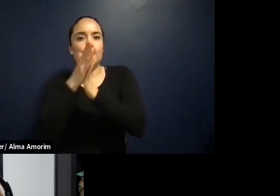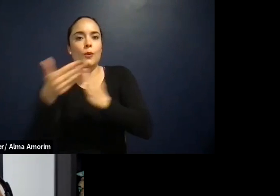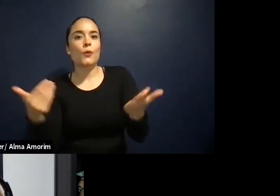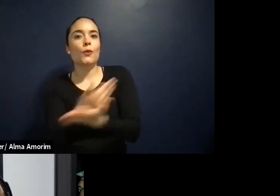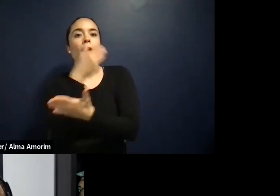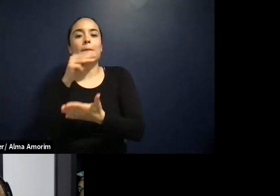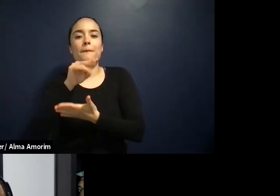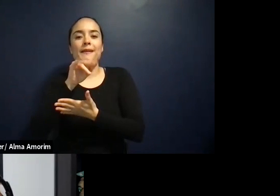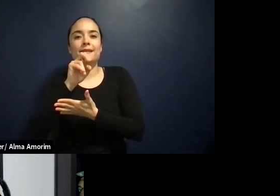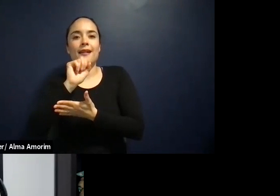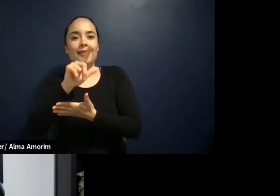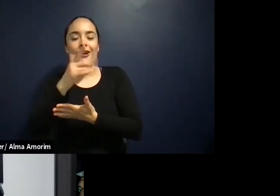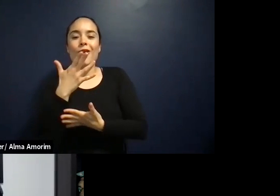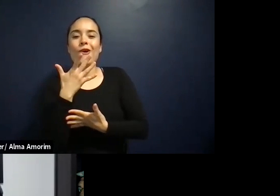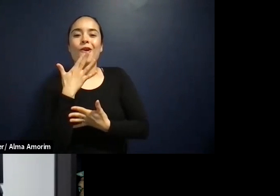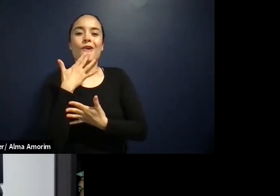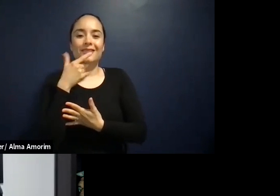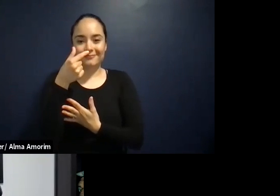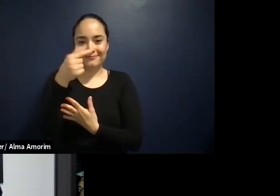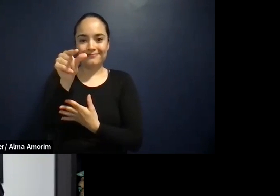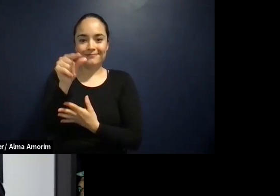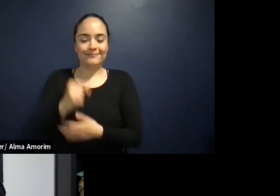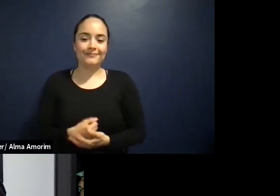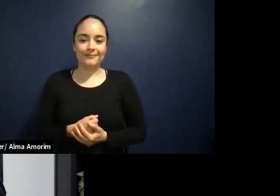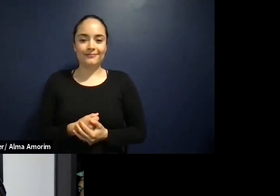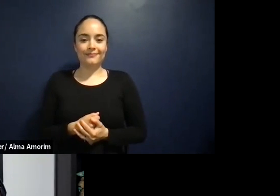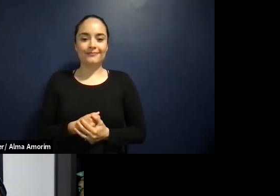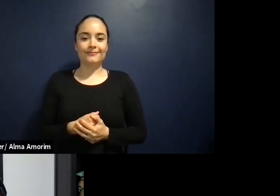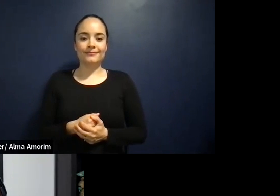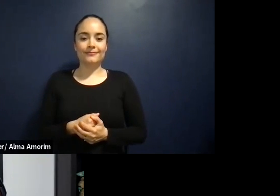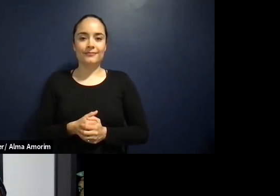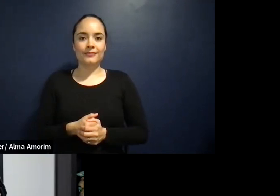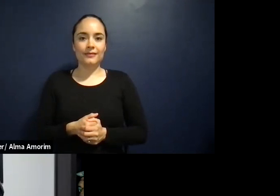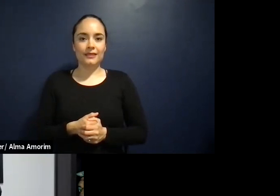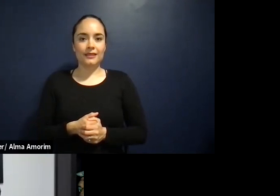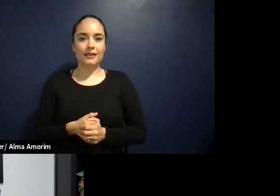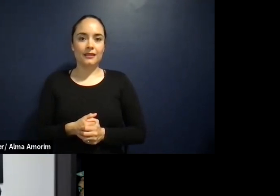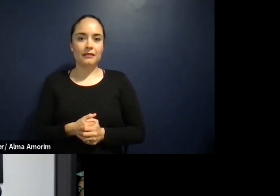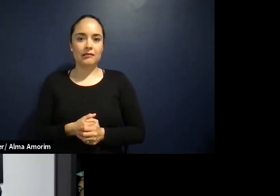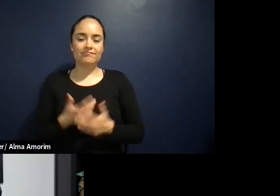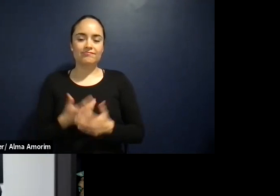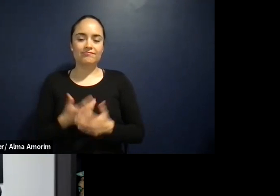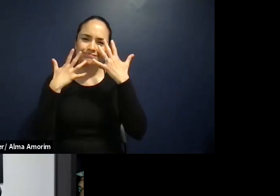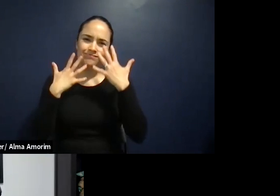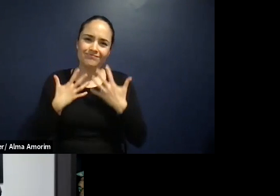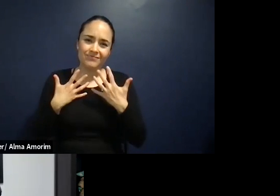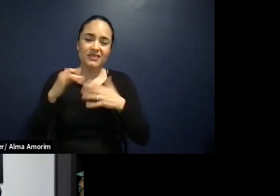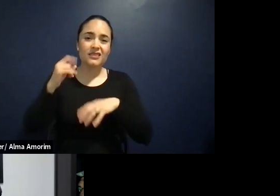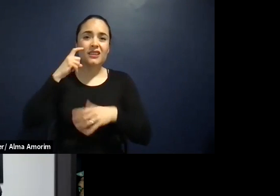So unfortunately, I think this is the end of the time that we have. That went by so fast,